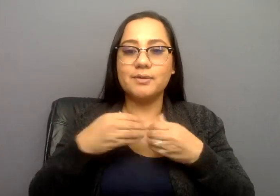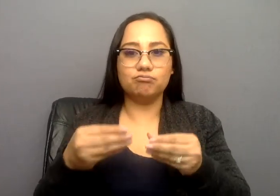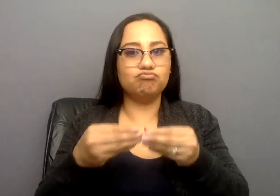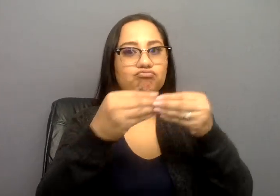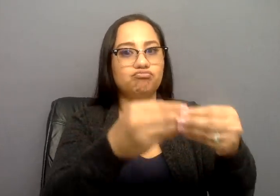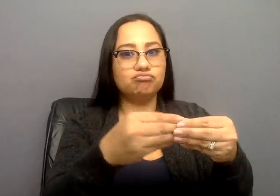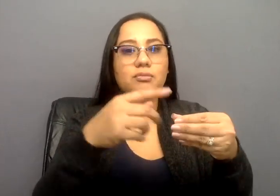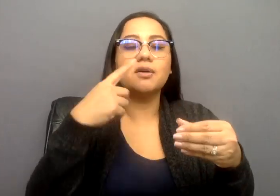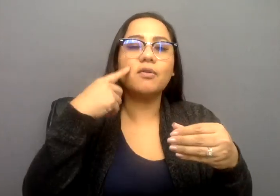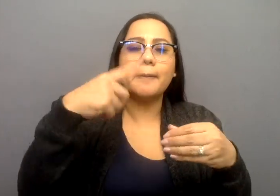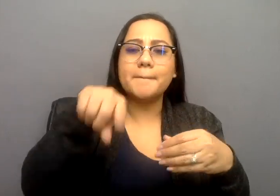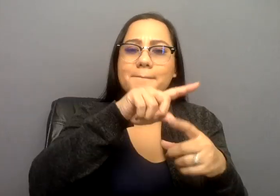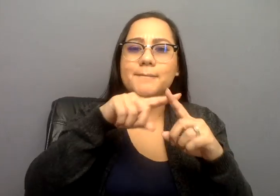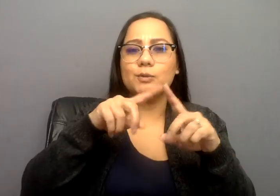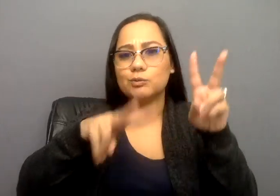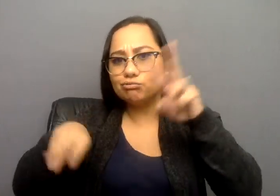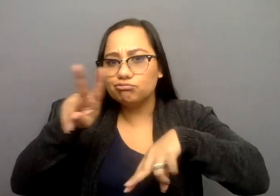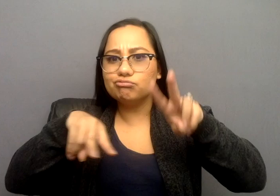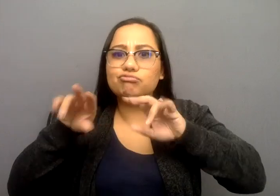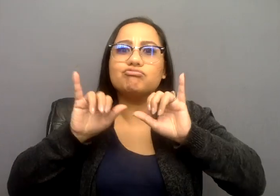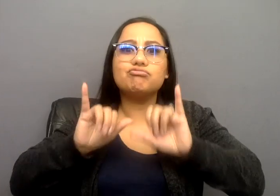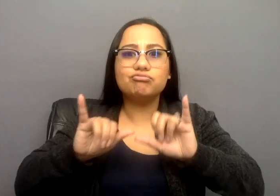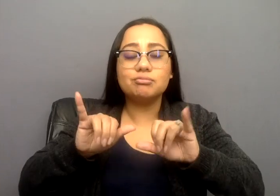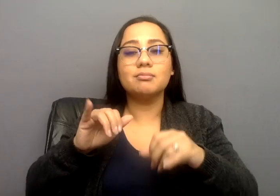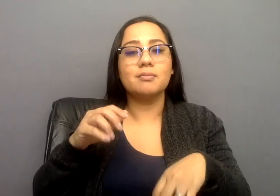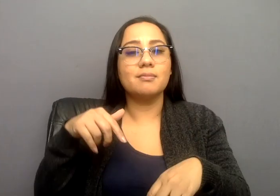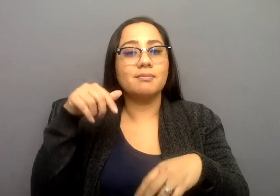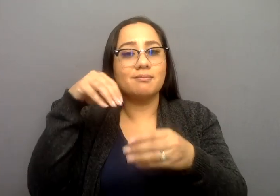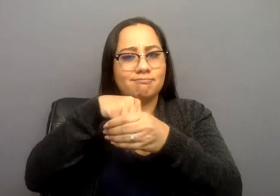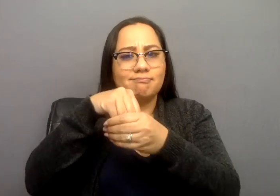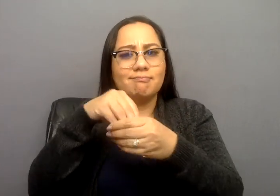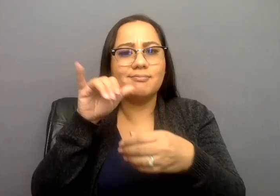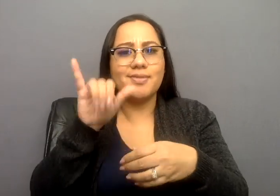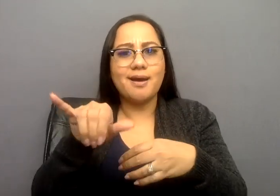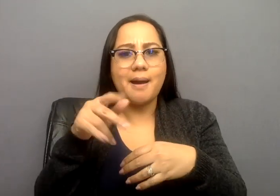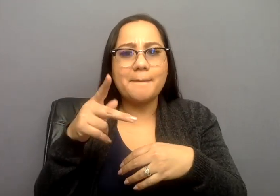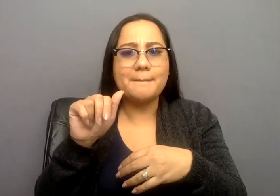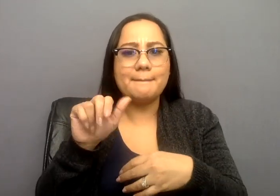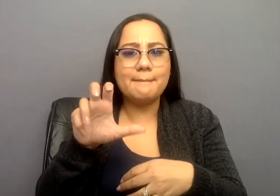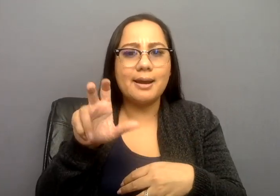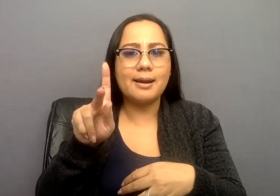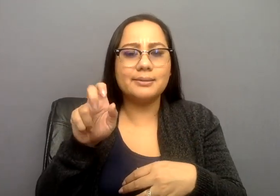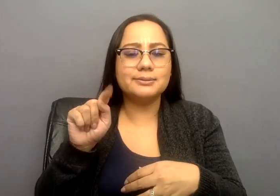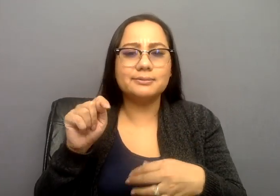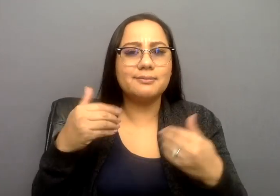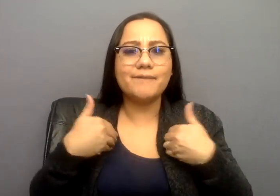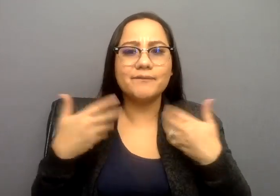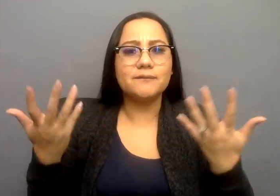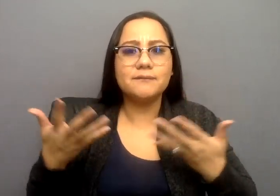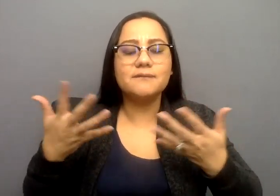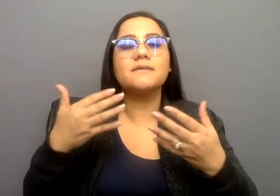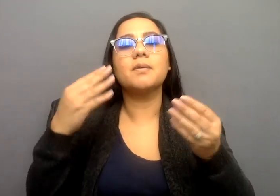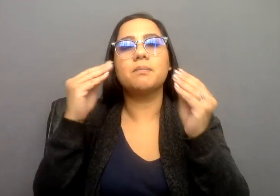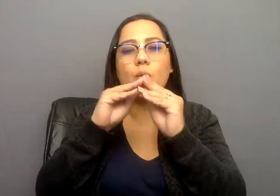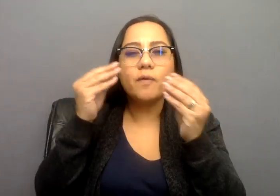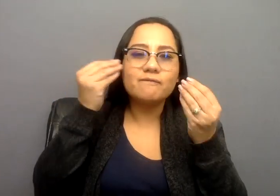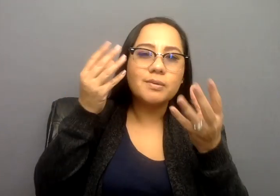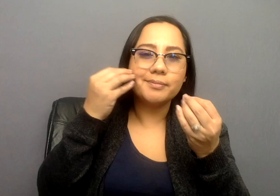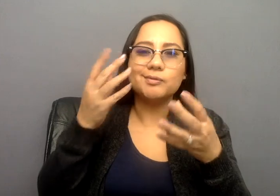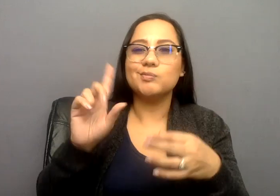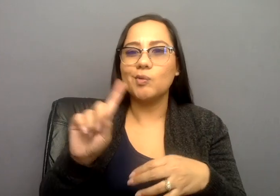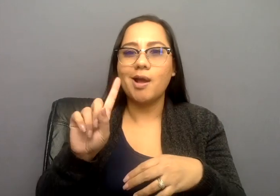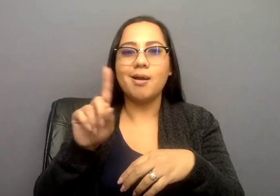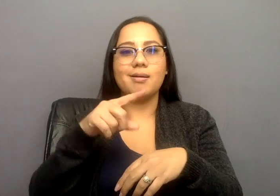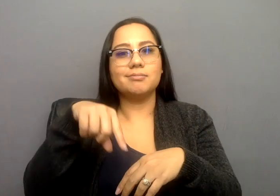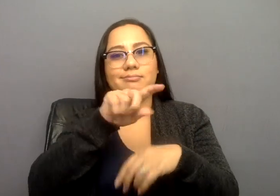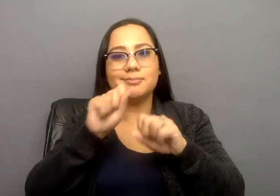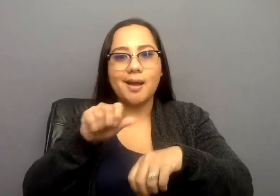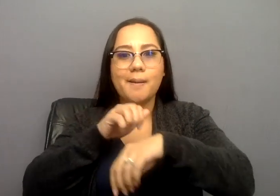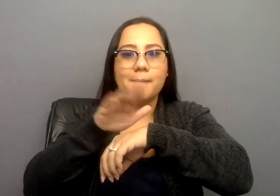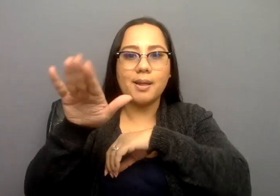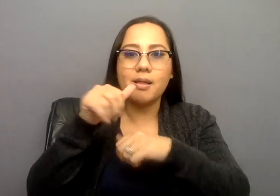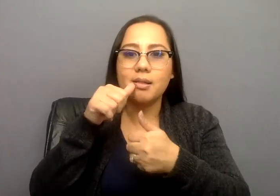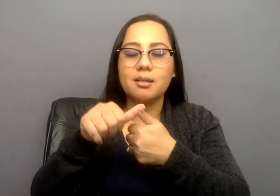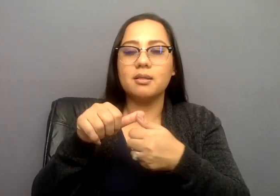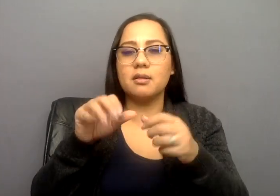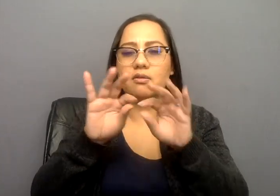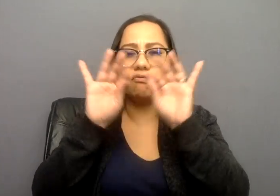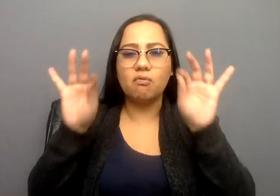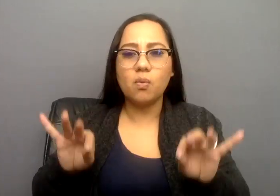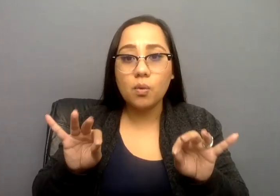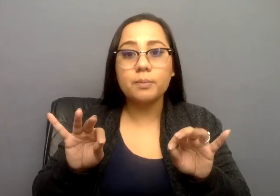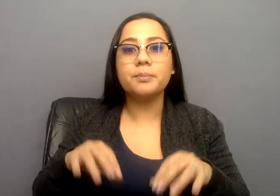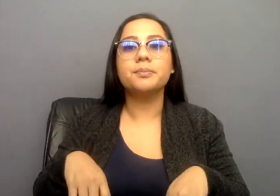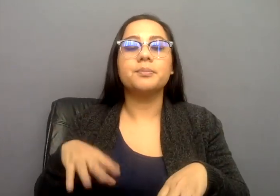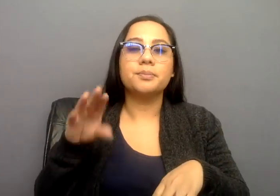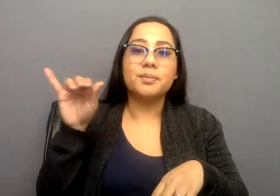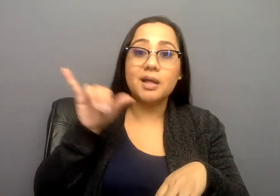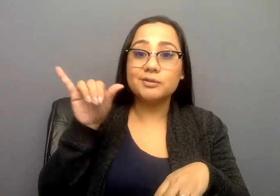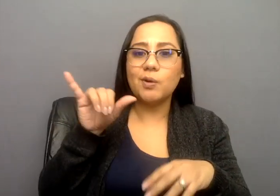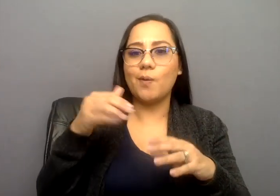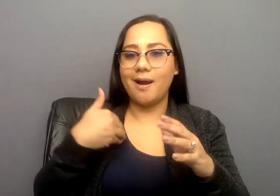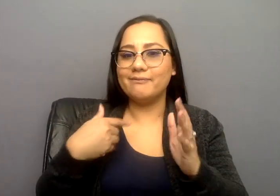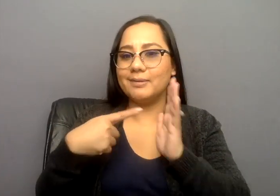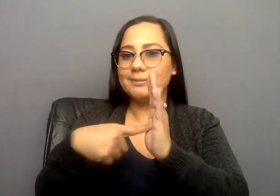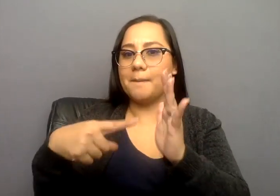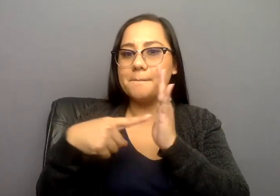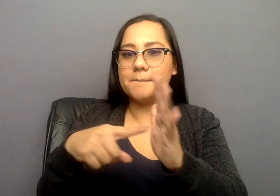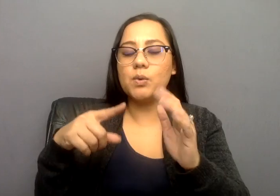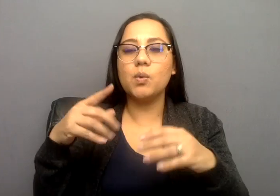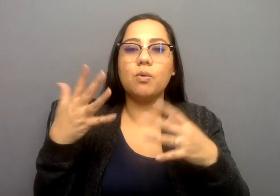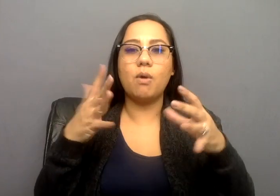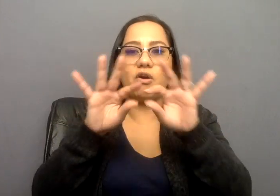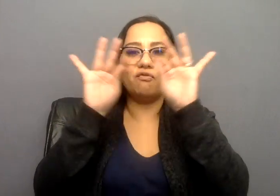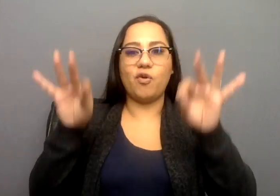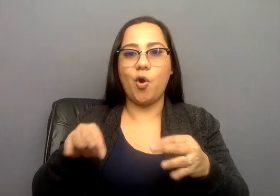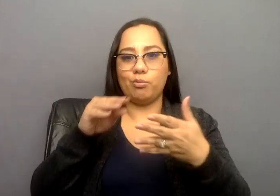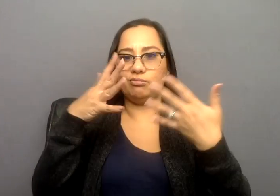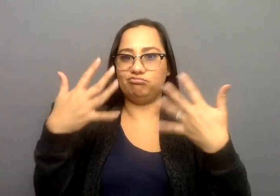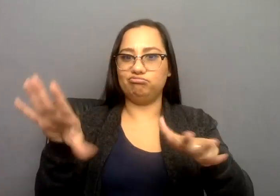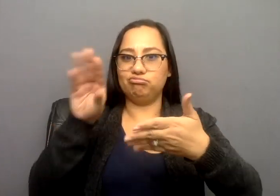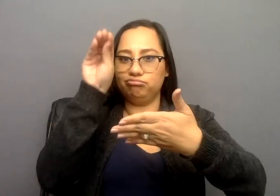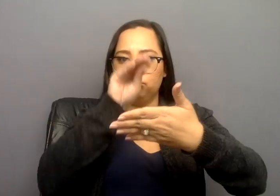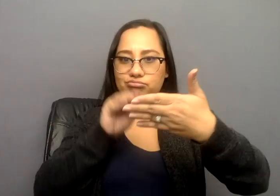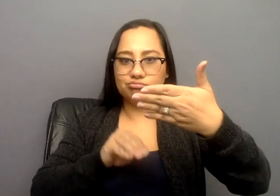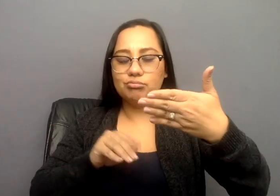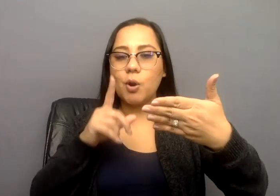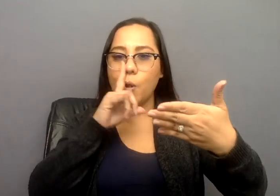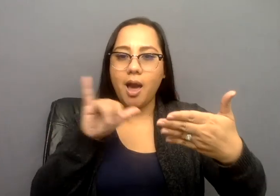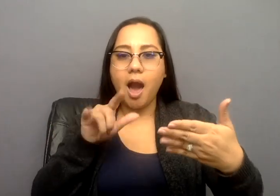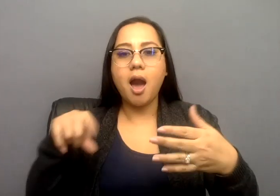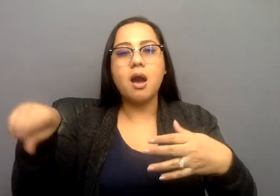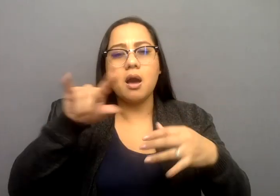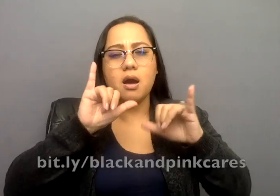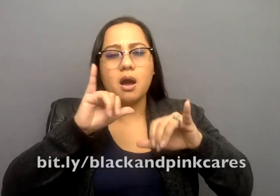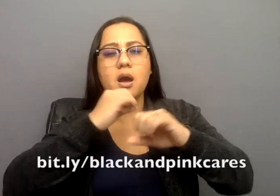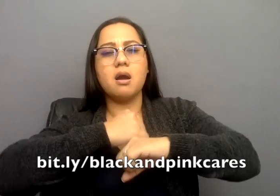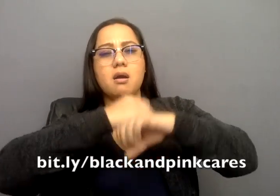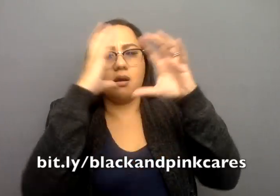The packet includes more information about where to mail forms and includes an example of an already filled out form.